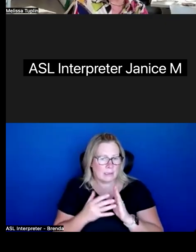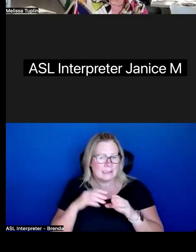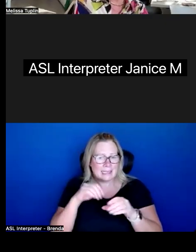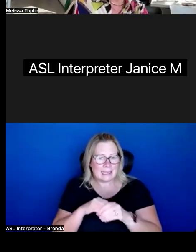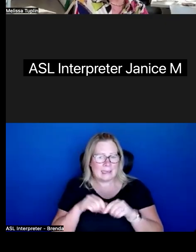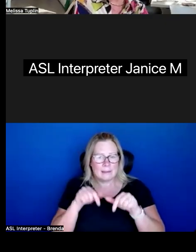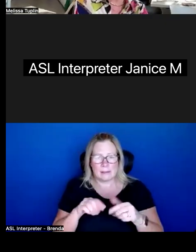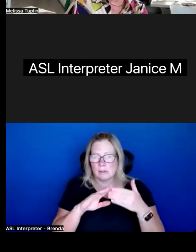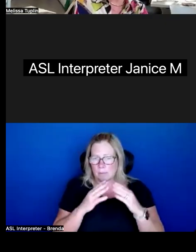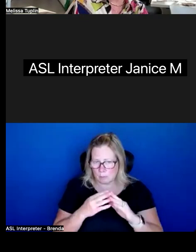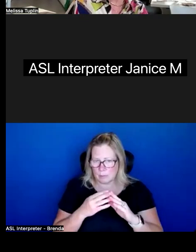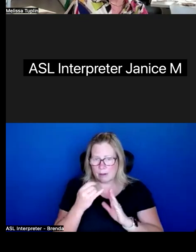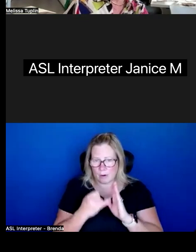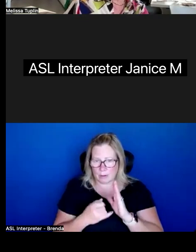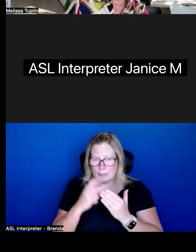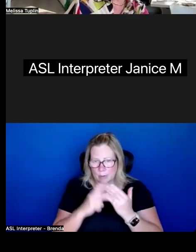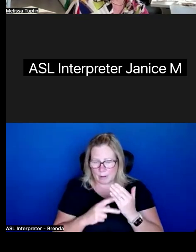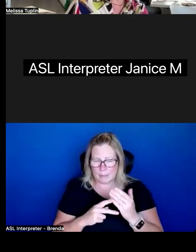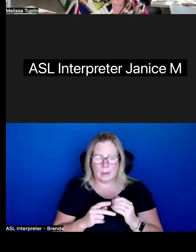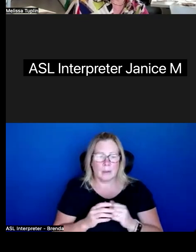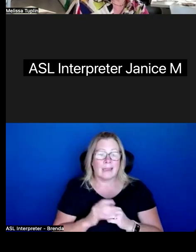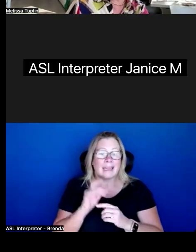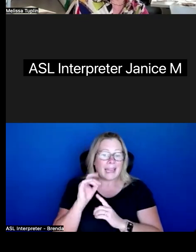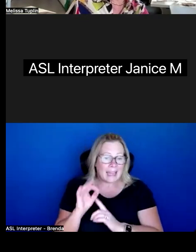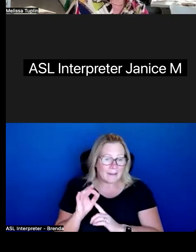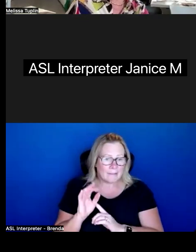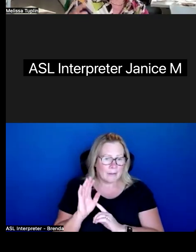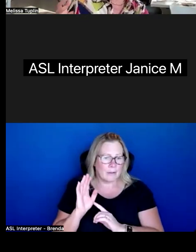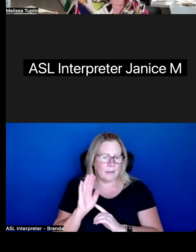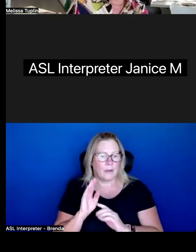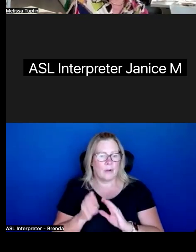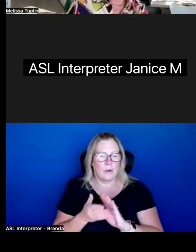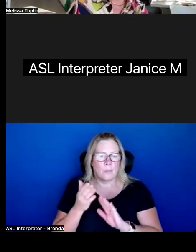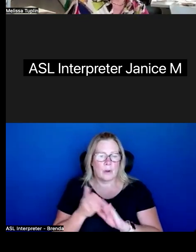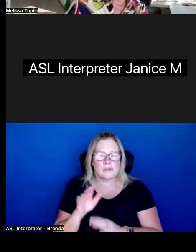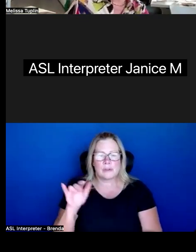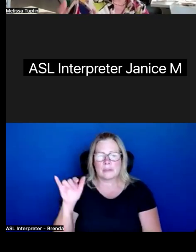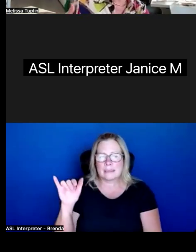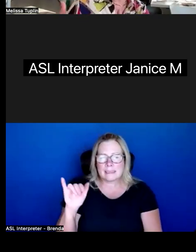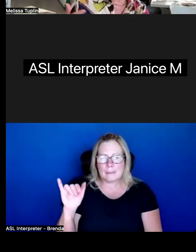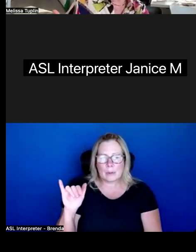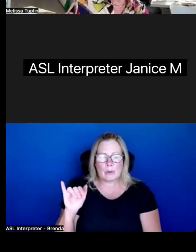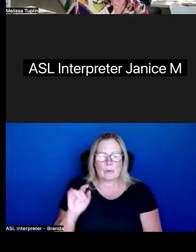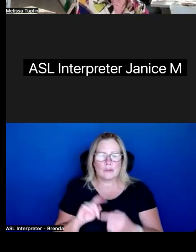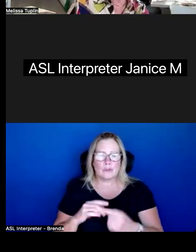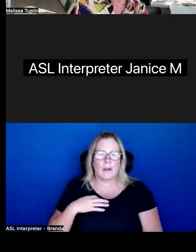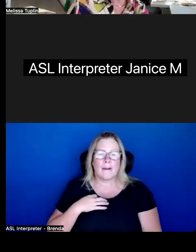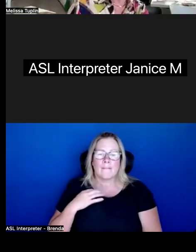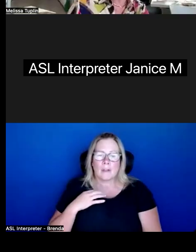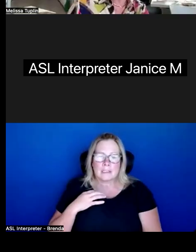Arts Organizations Program if their operations are similar to volunteer-run organizations,